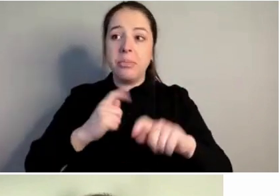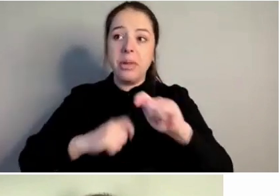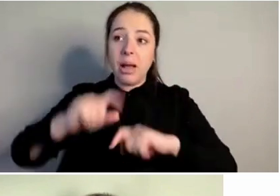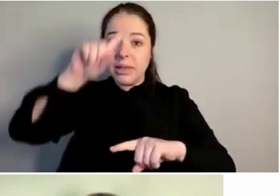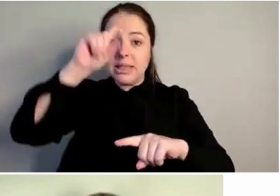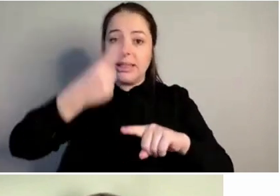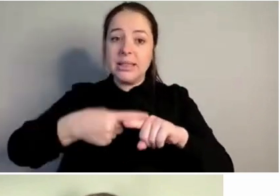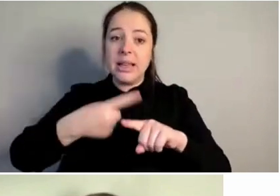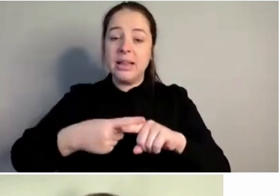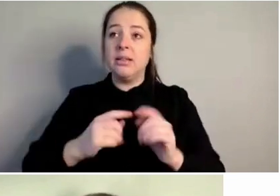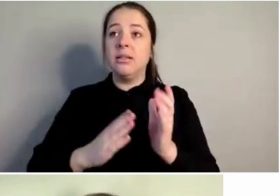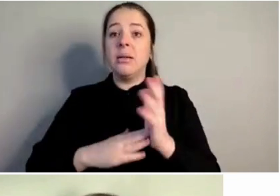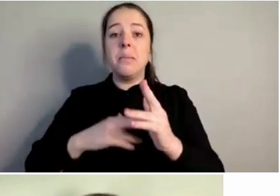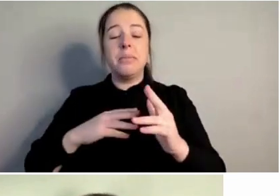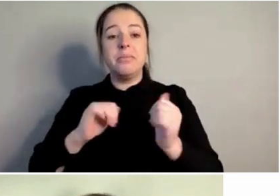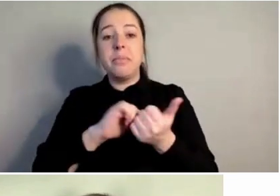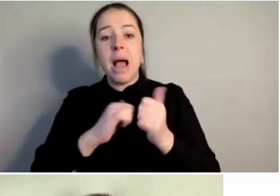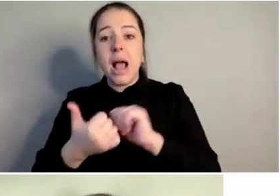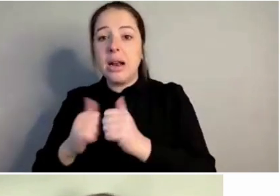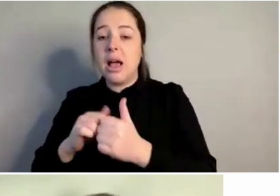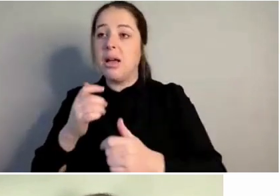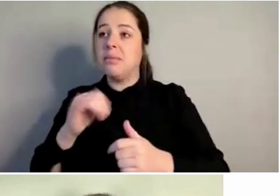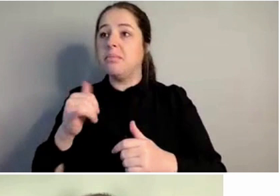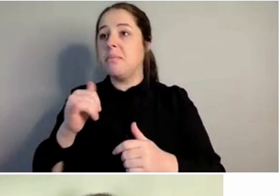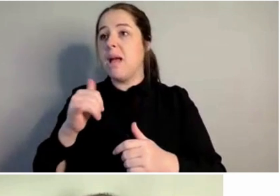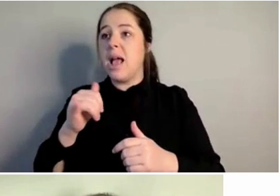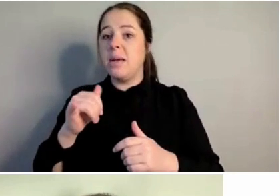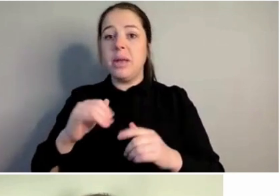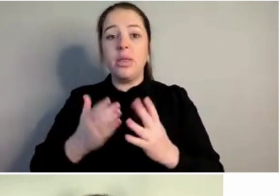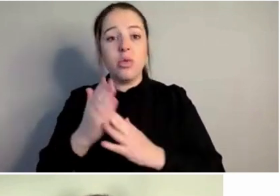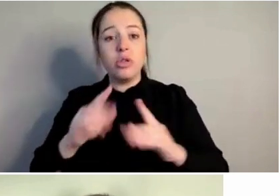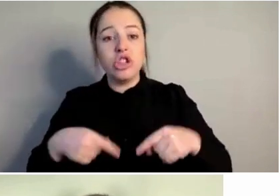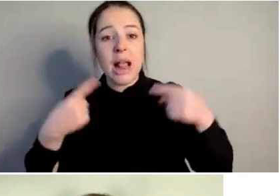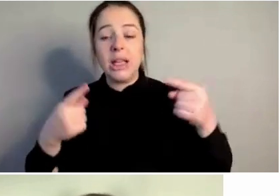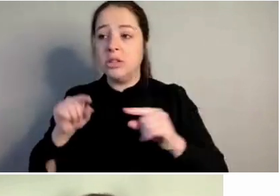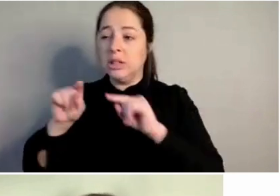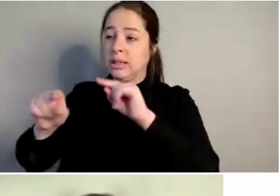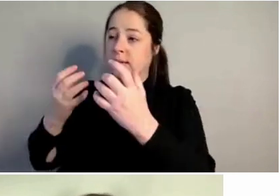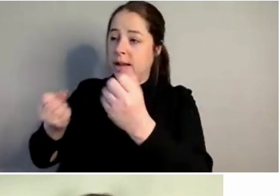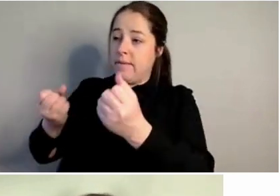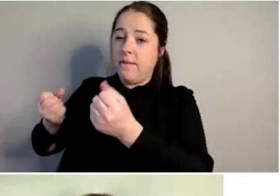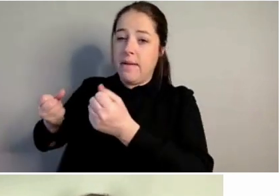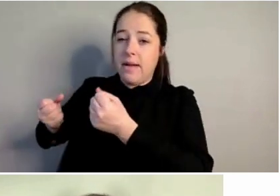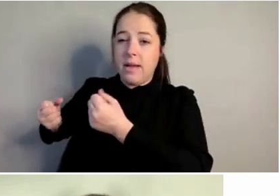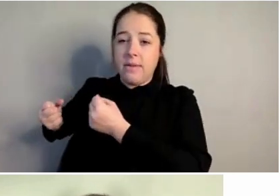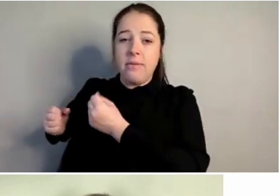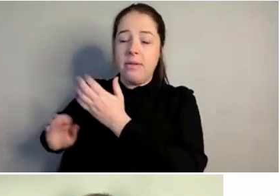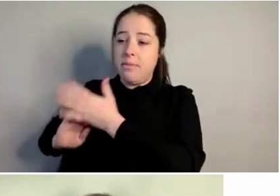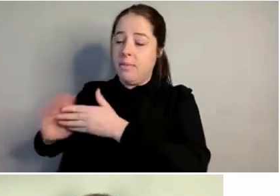our partners might be going through different challenges, for example, and all of those kind of things.